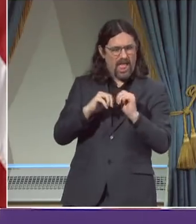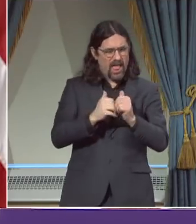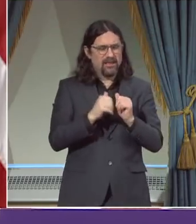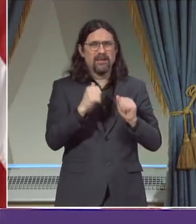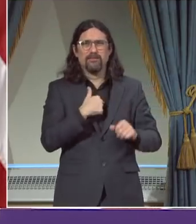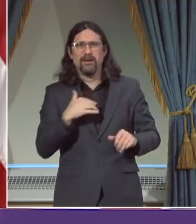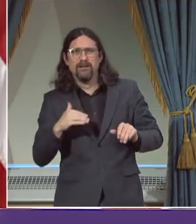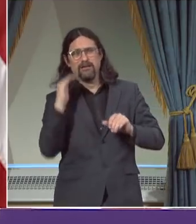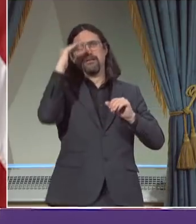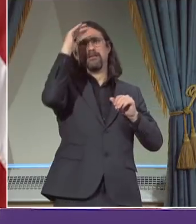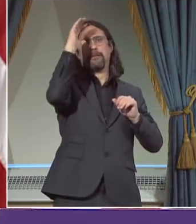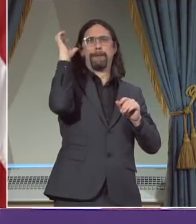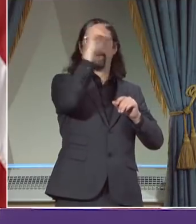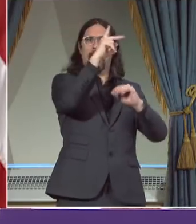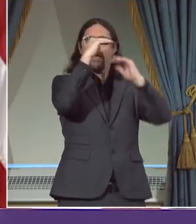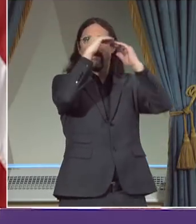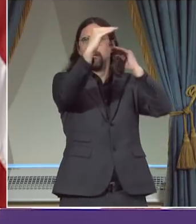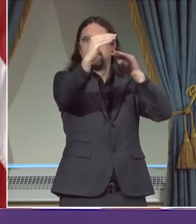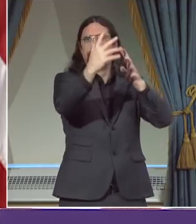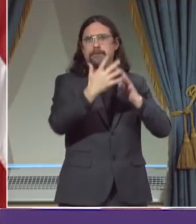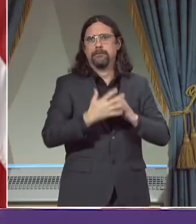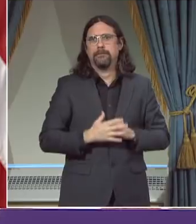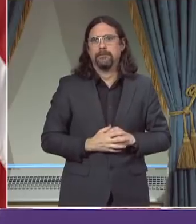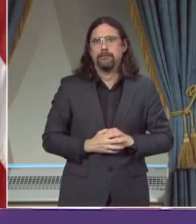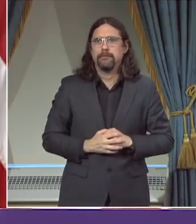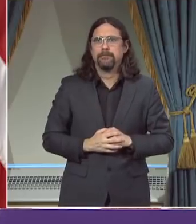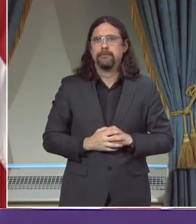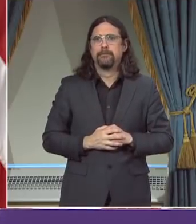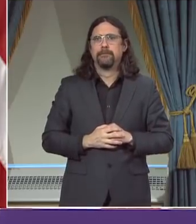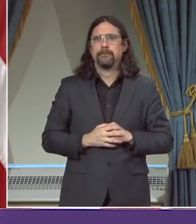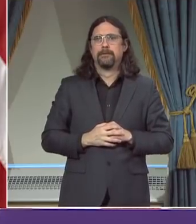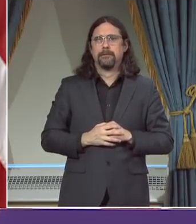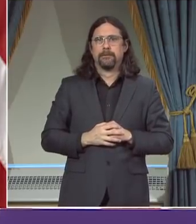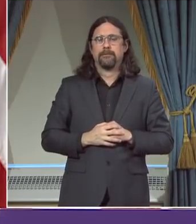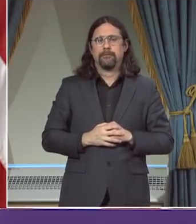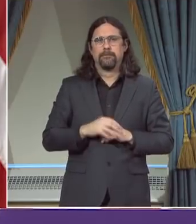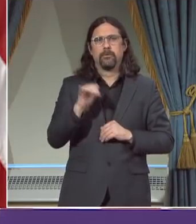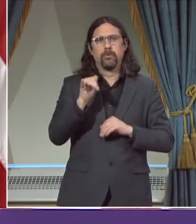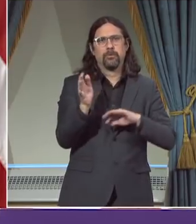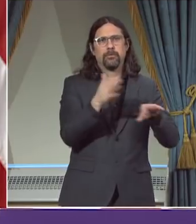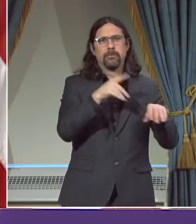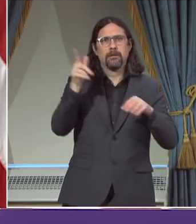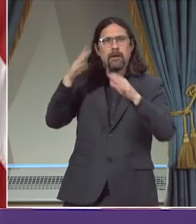TO BE SOLVENT. E WNEDE THAT SUPPORT. I FEEL IN ADDITION TO THE CONVERSATION LAST